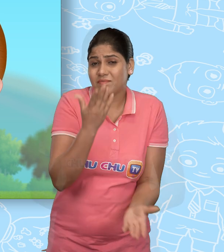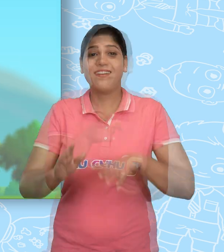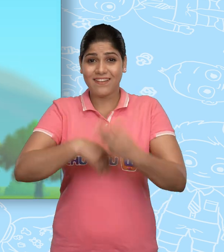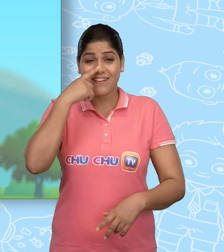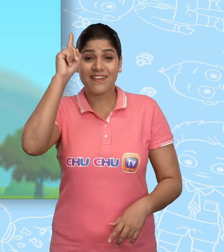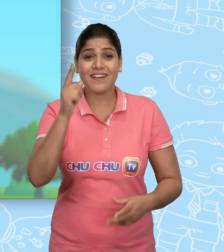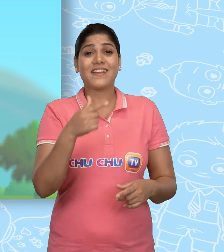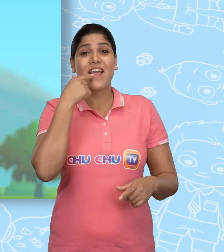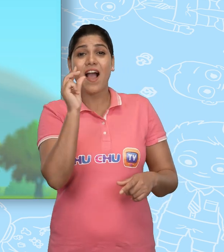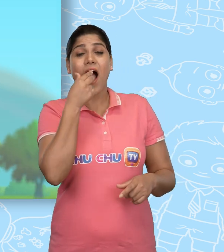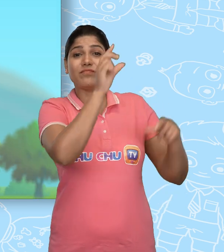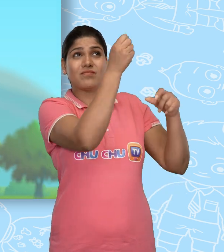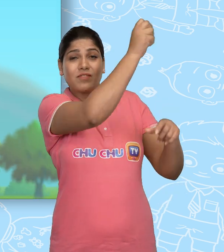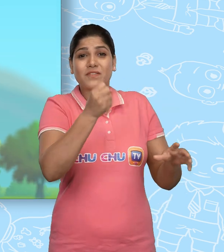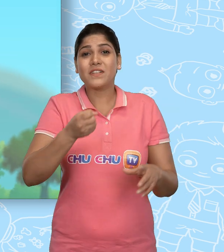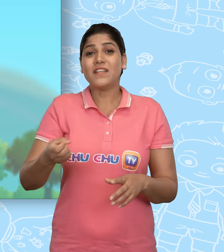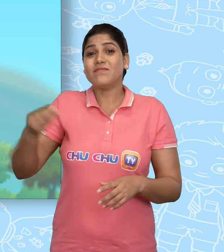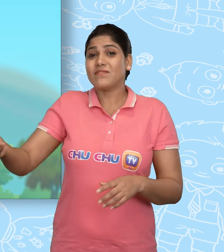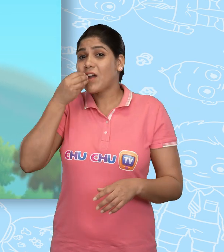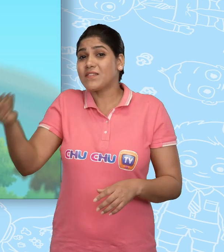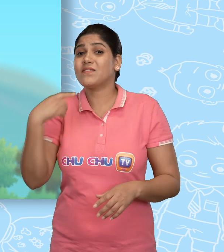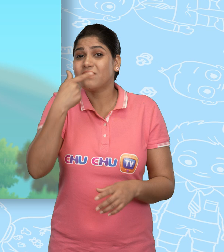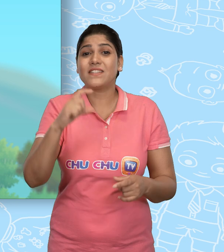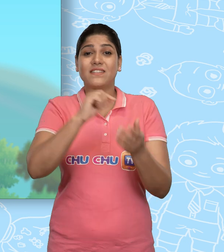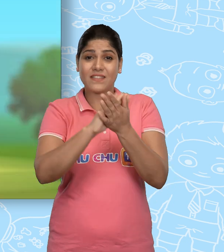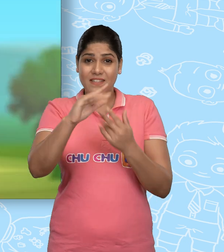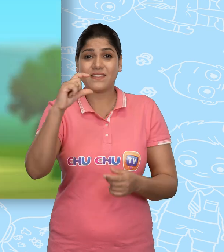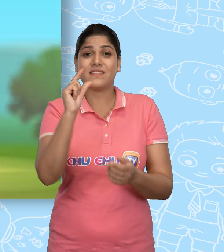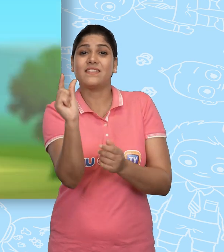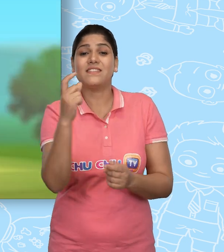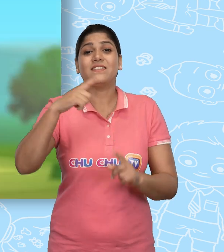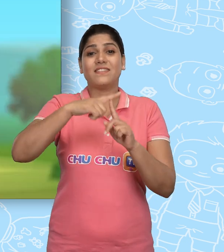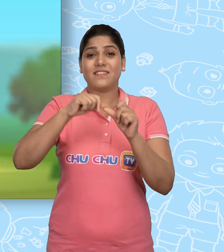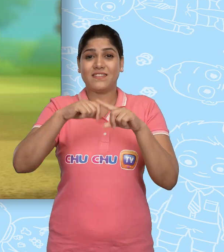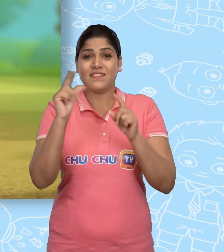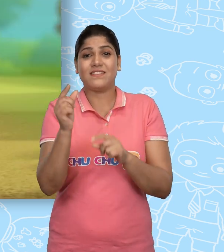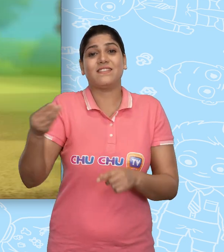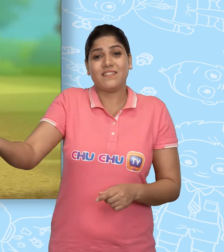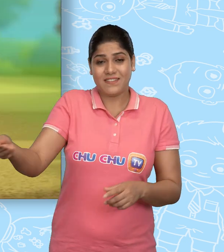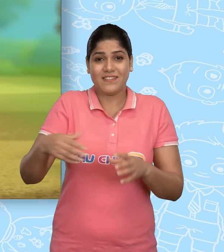Mother then picked a few peaches for Baby Taku, ChuChu and ChaCha to eat.